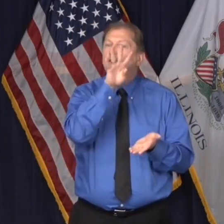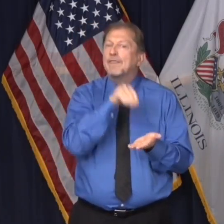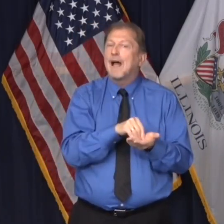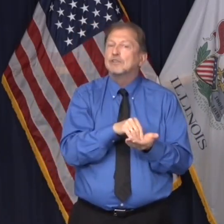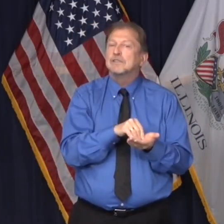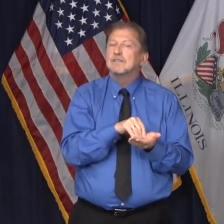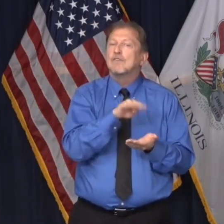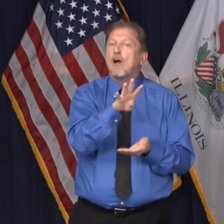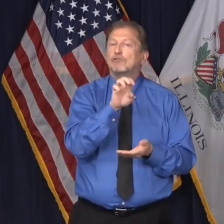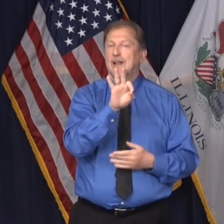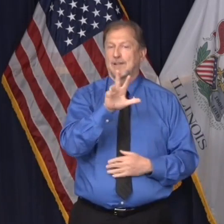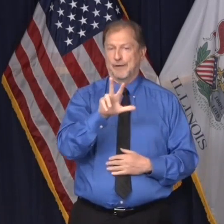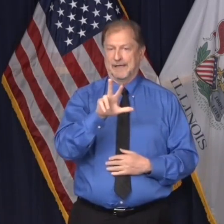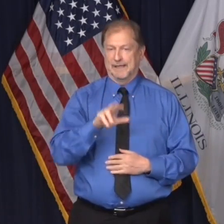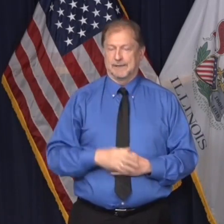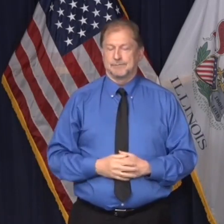AS OF MIDNIGHT LAST NIGHT,